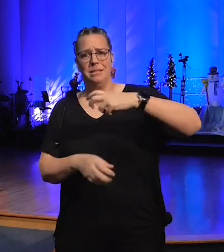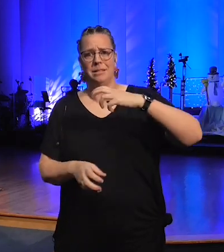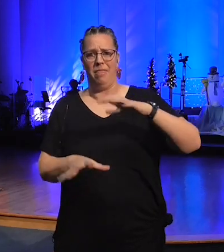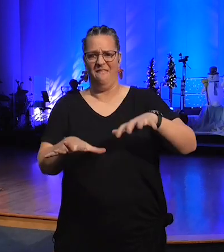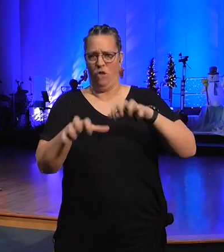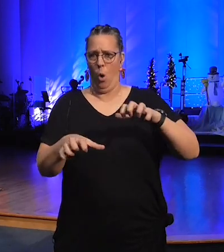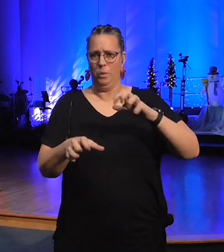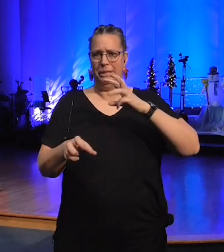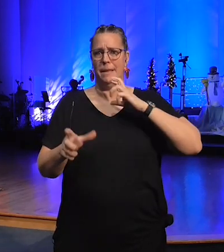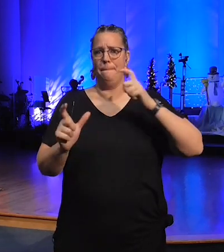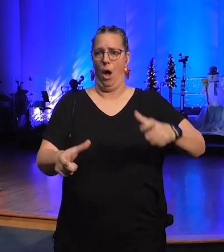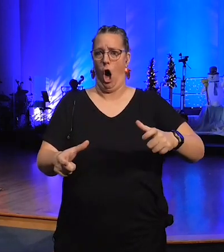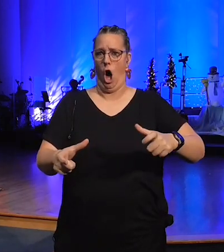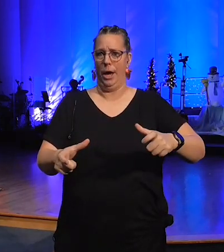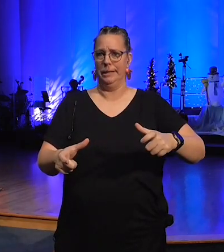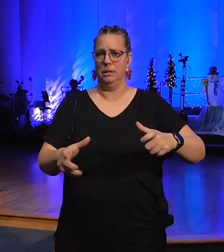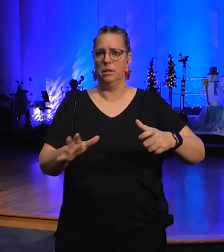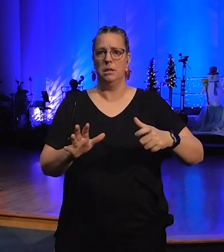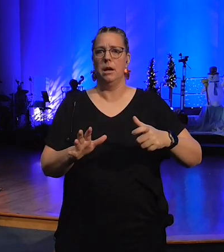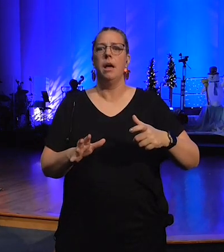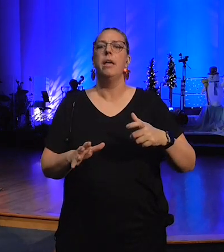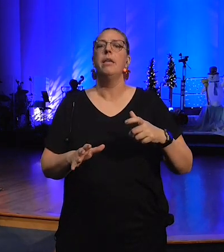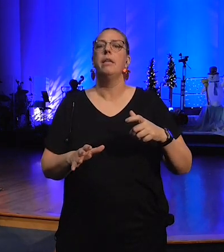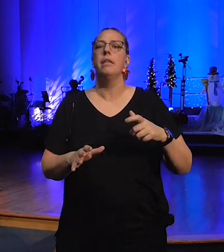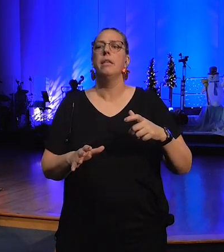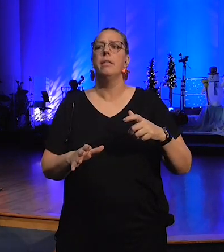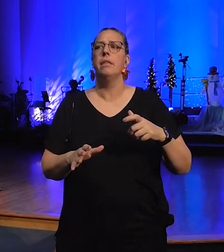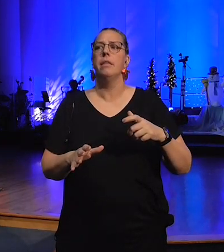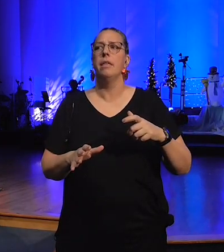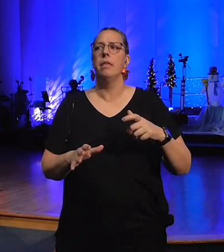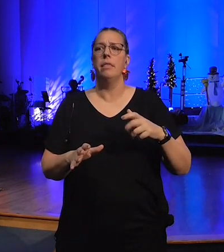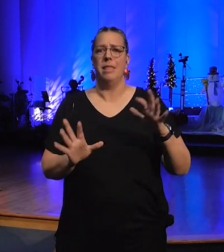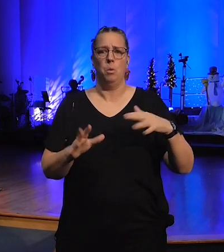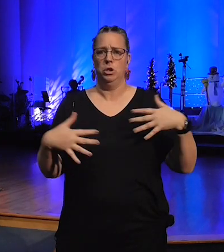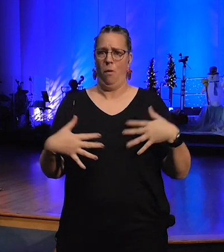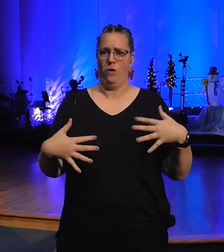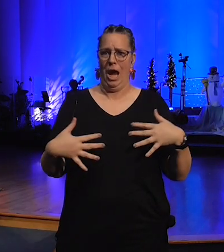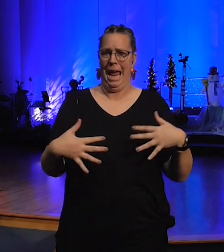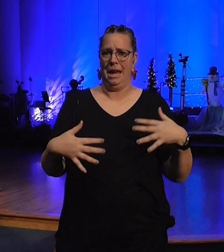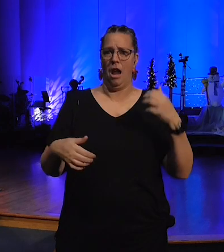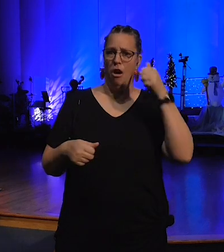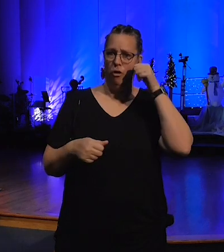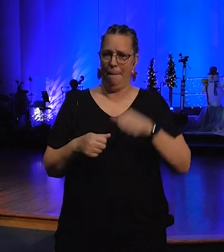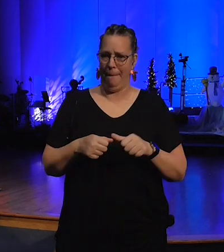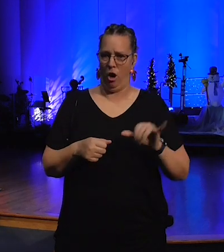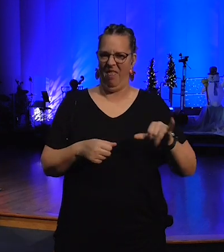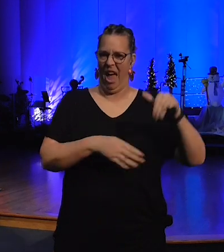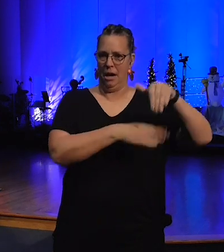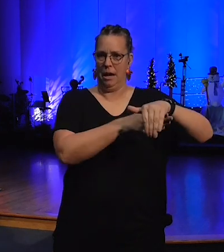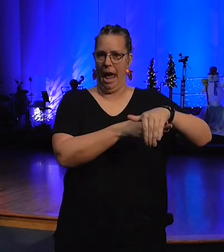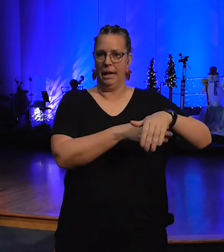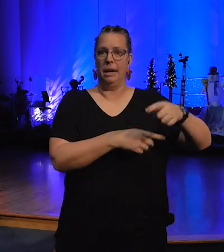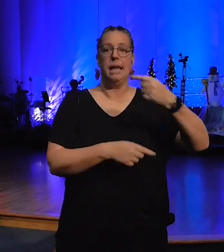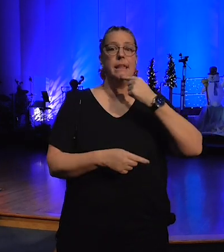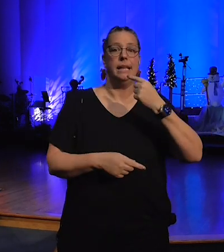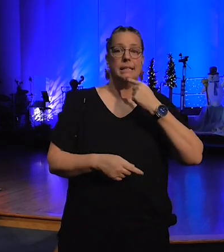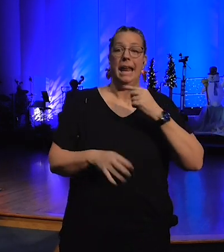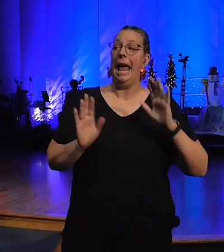were trying to CX them to go across that frozen pond but they were sore afraid and I remember